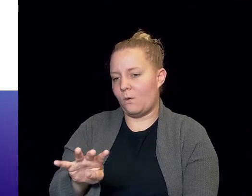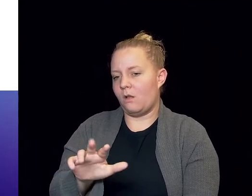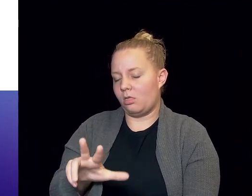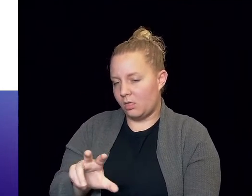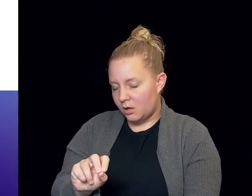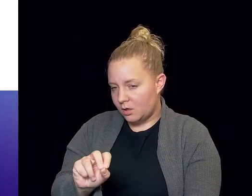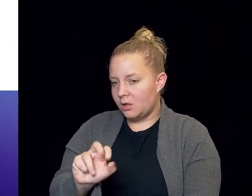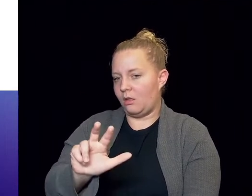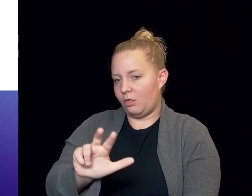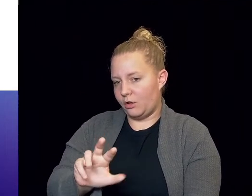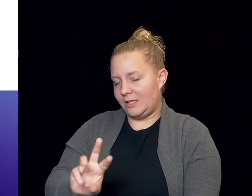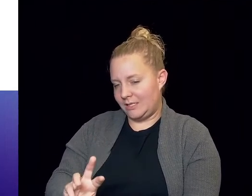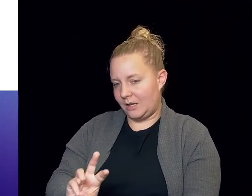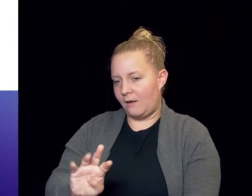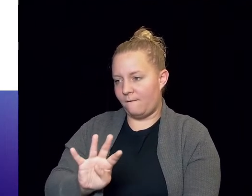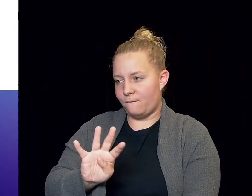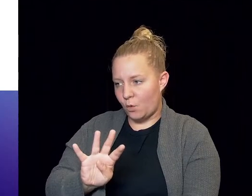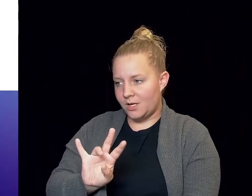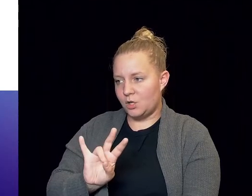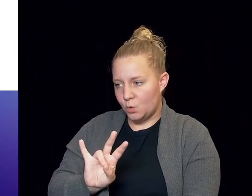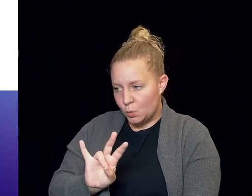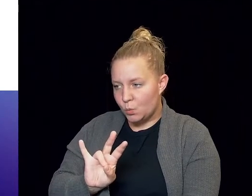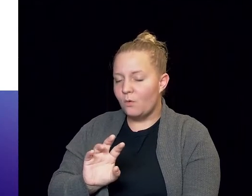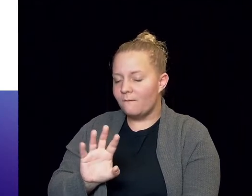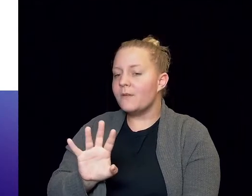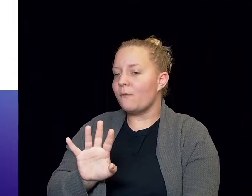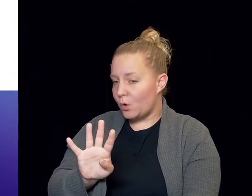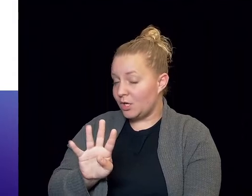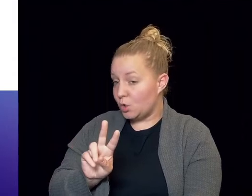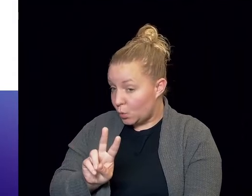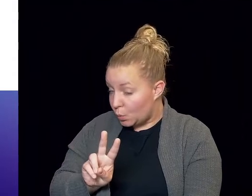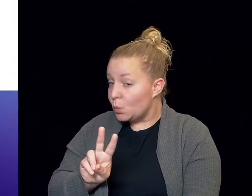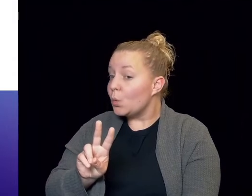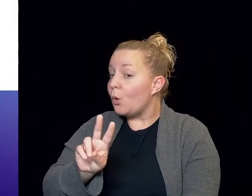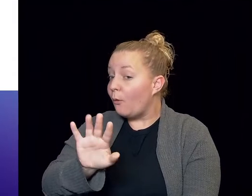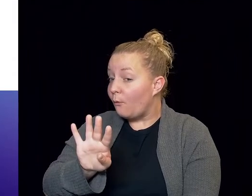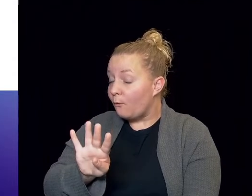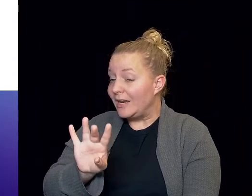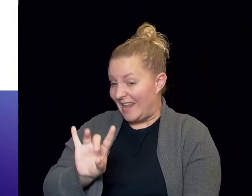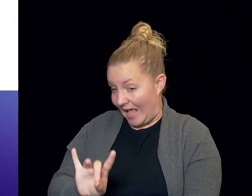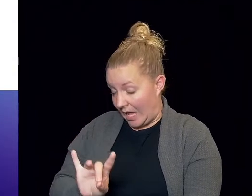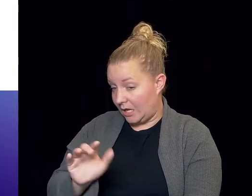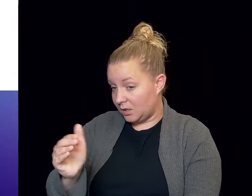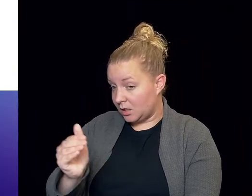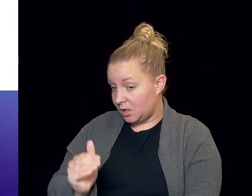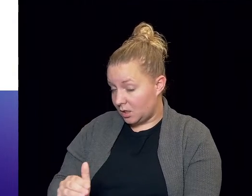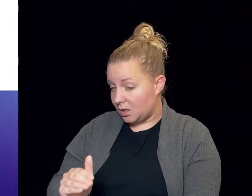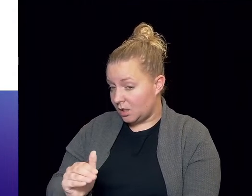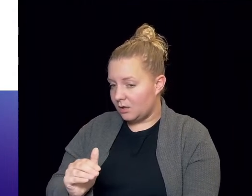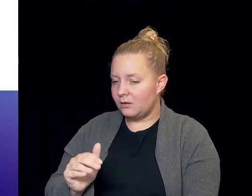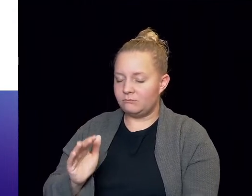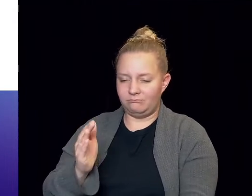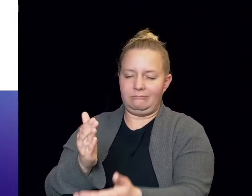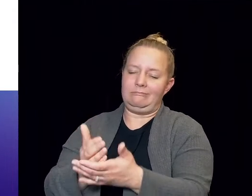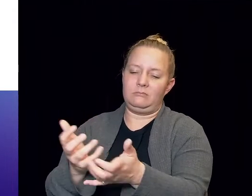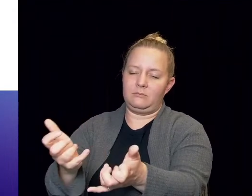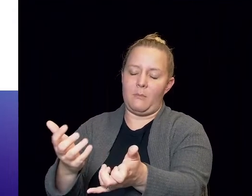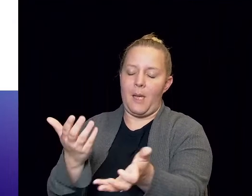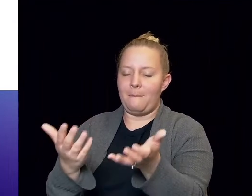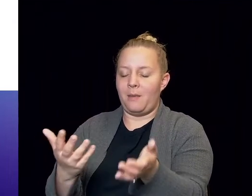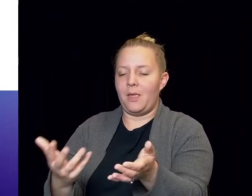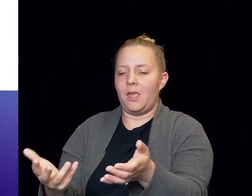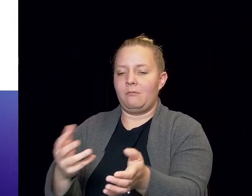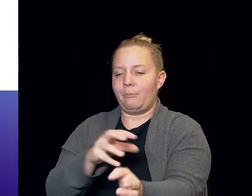36, 42, we got 48 and I'm just gonna stop for now. We may need to include more but that just